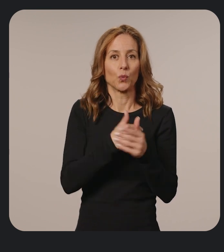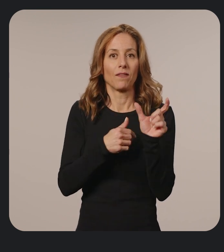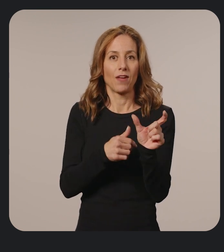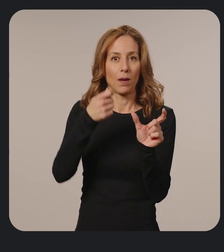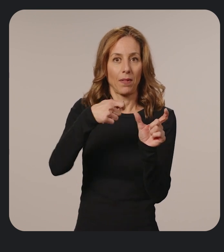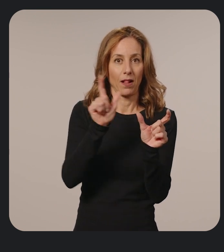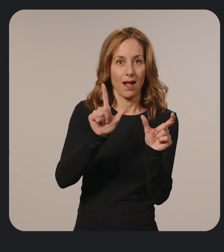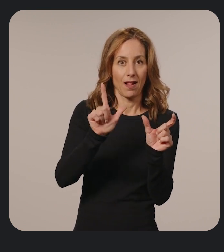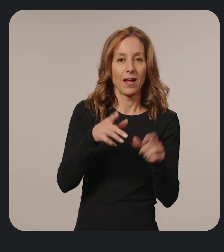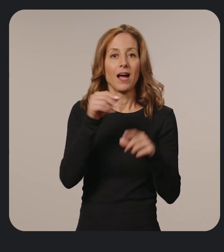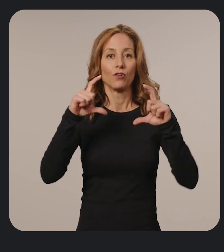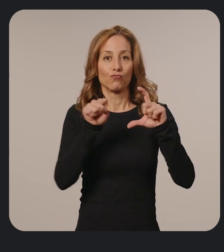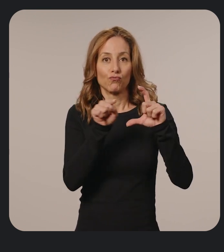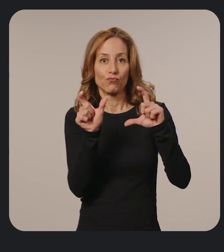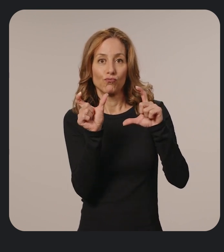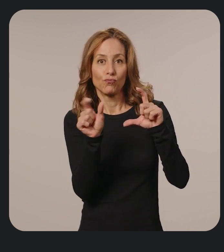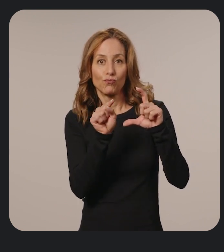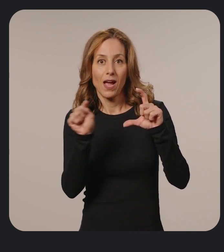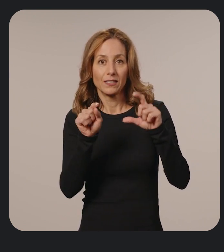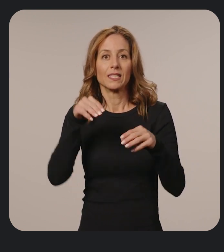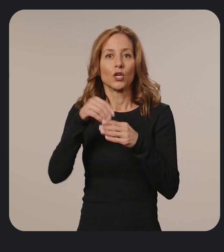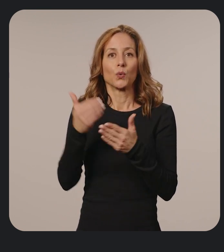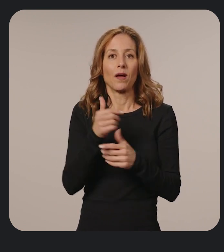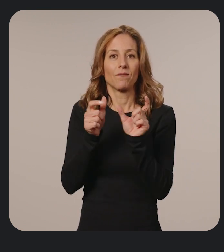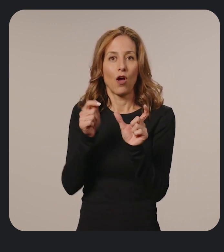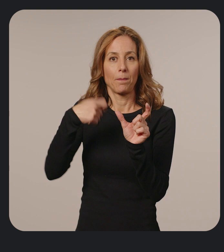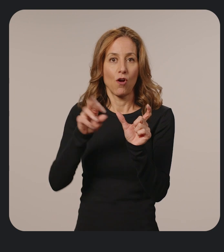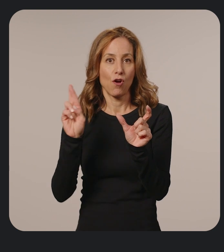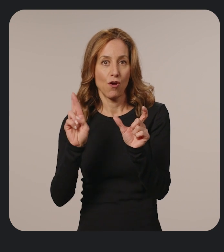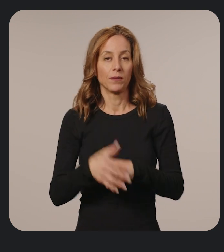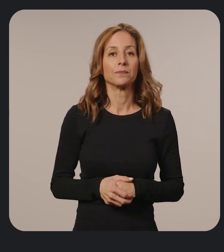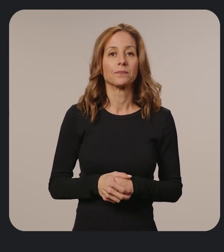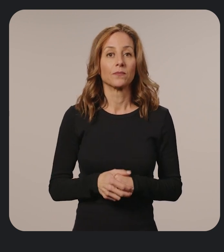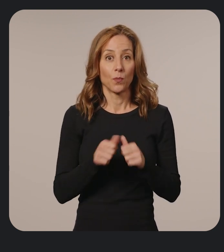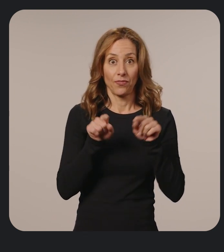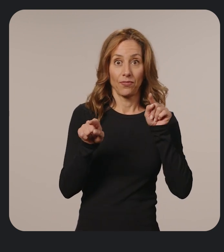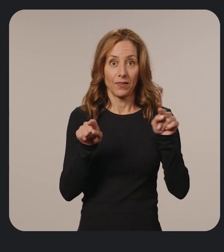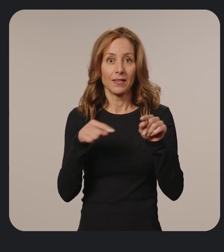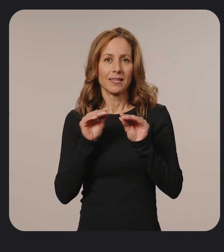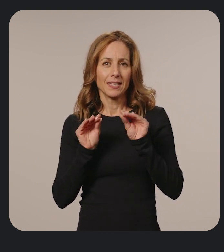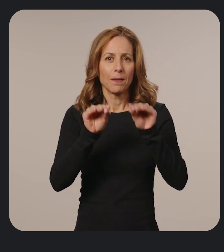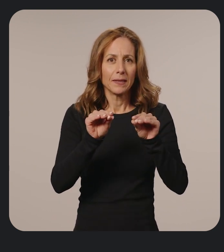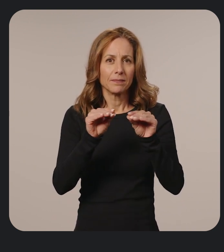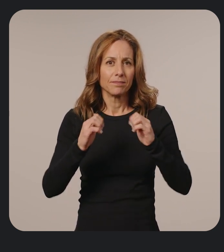into new variable L and radius into a new variable R. With those, we complement the bodies